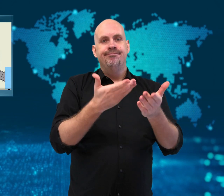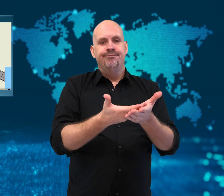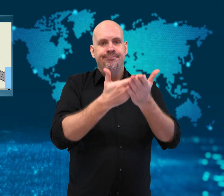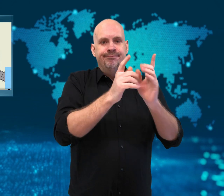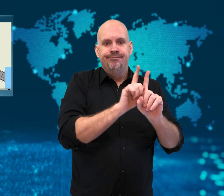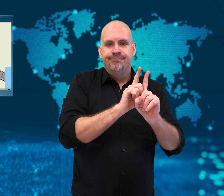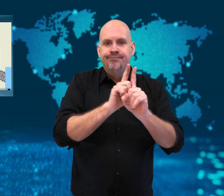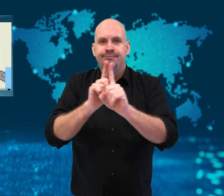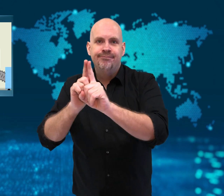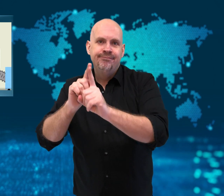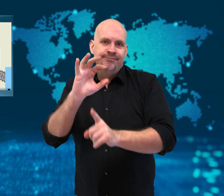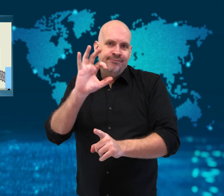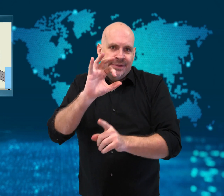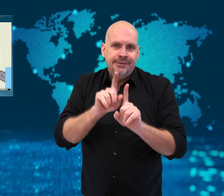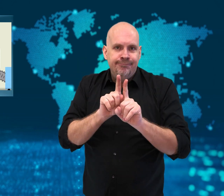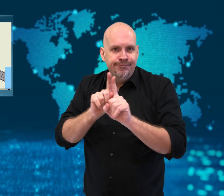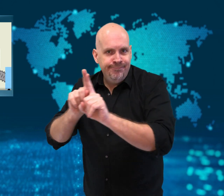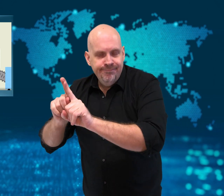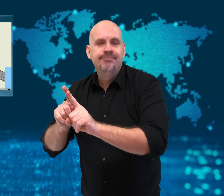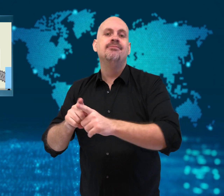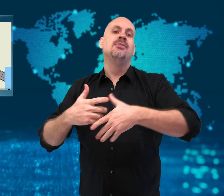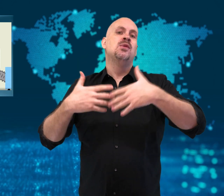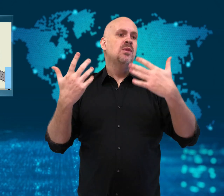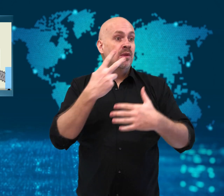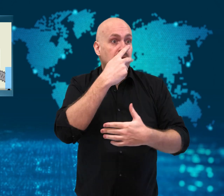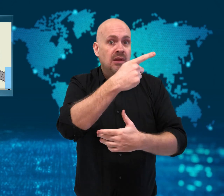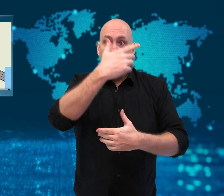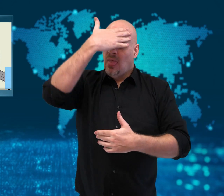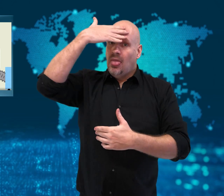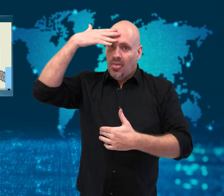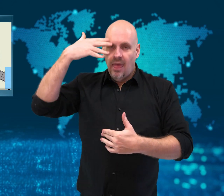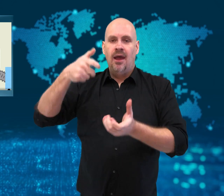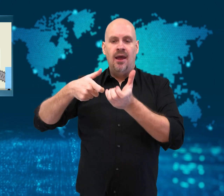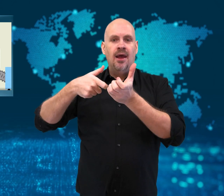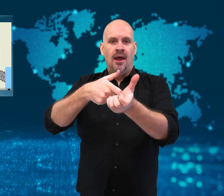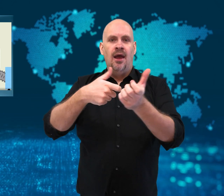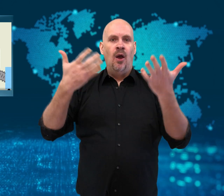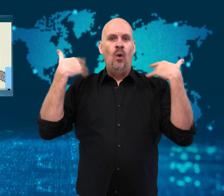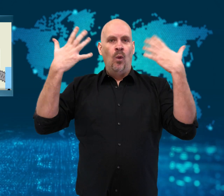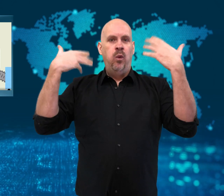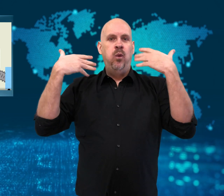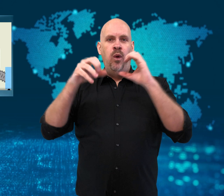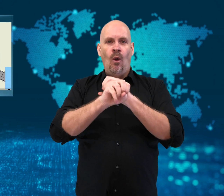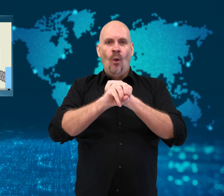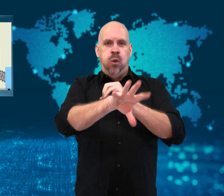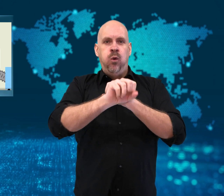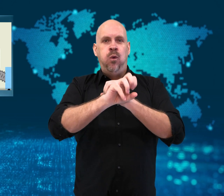and a leaf blower refilled the bubble with cool air